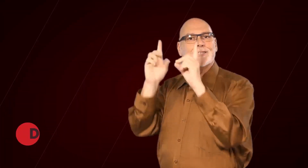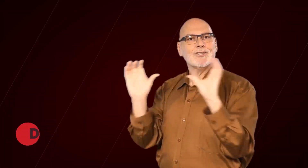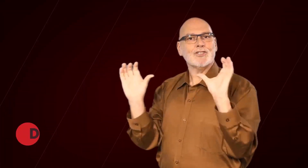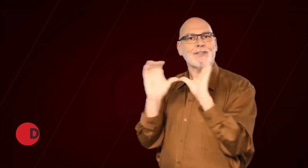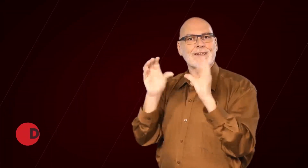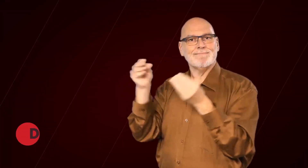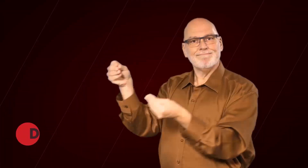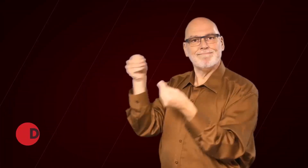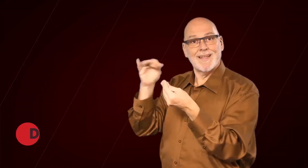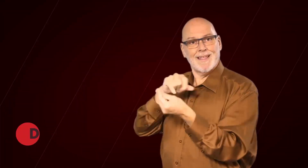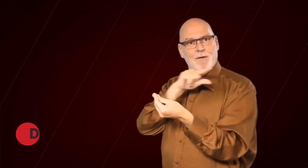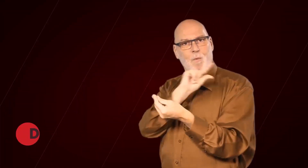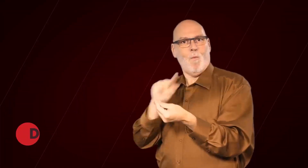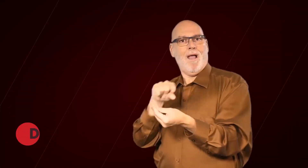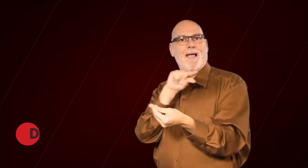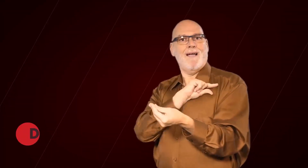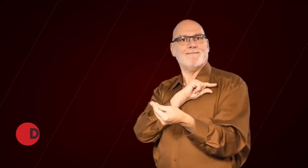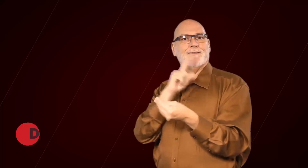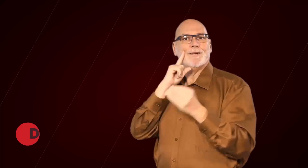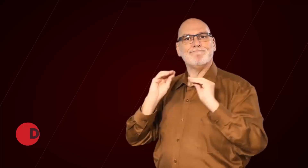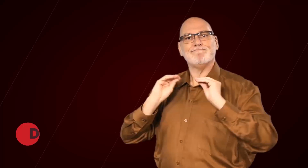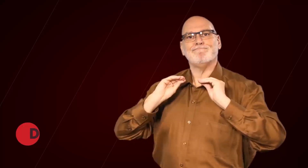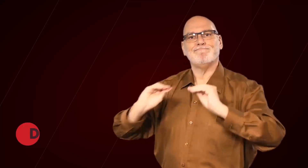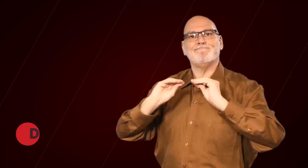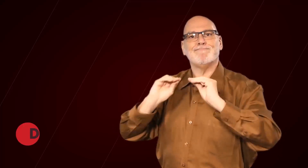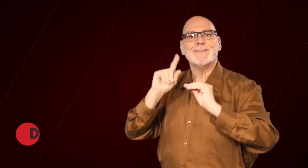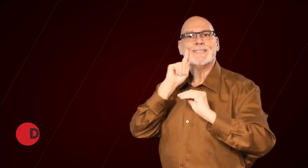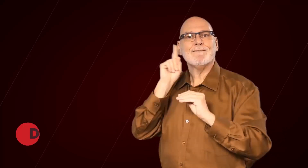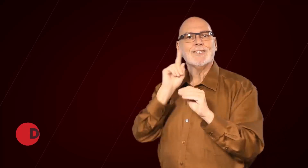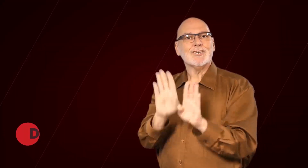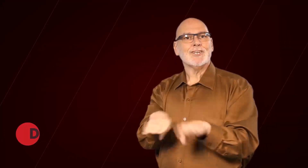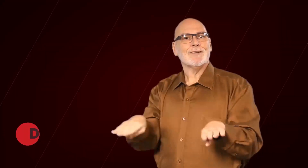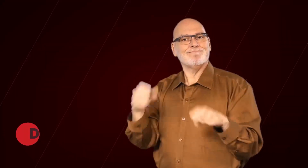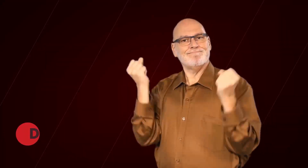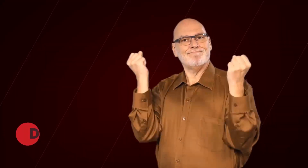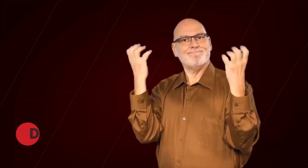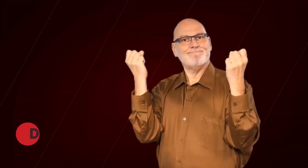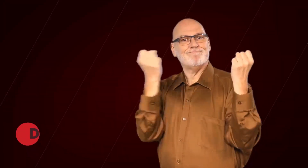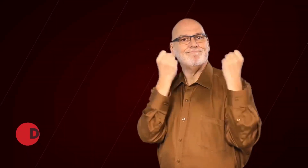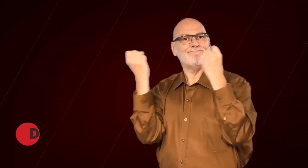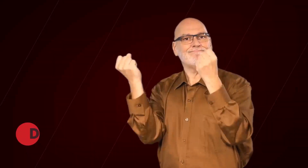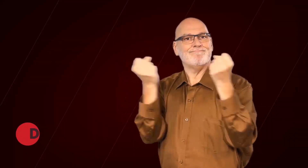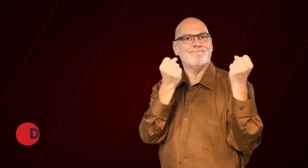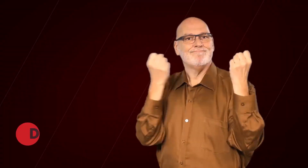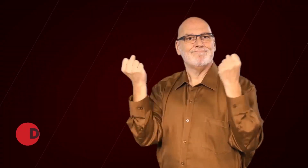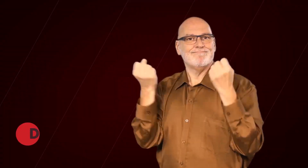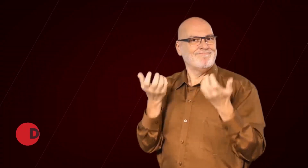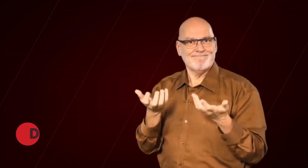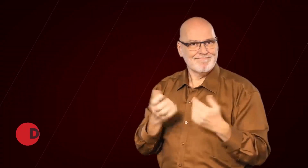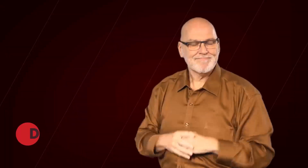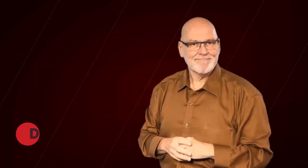certification to show they are qualified to teach Deaf children in ASL.